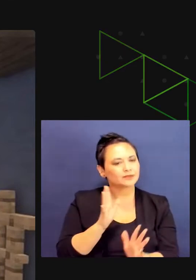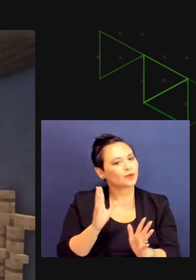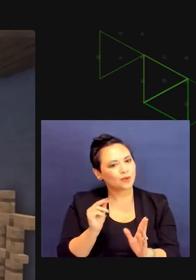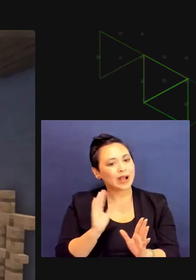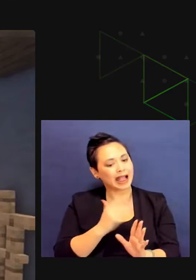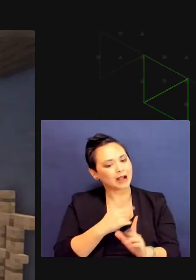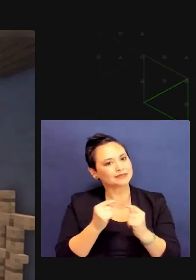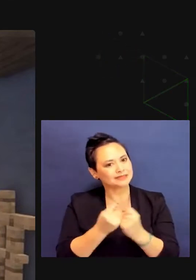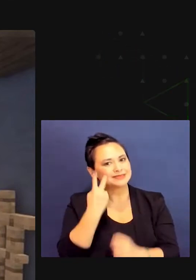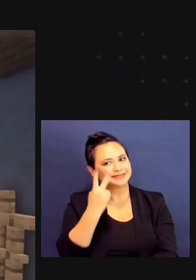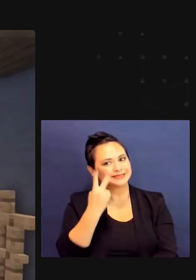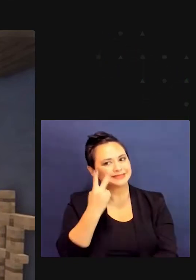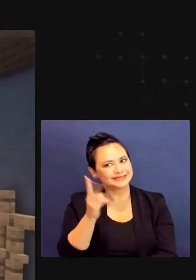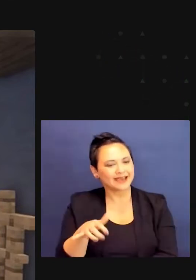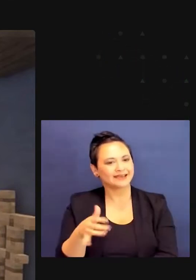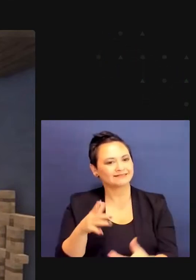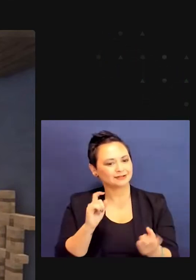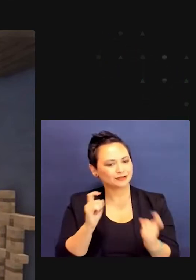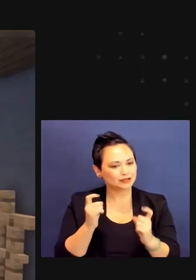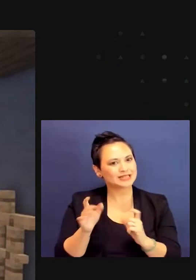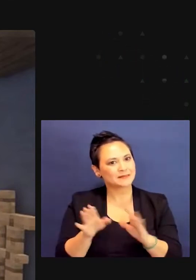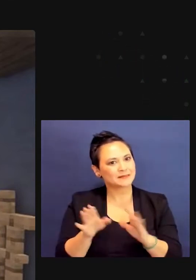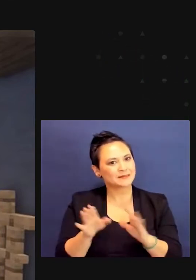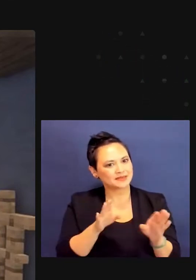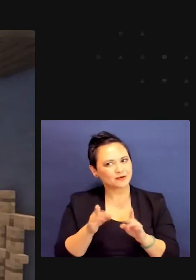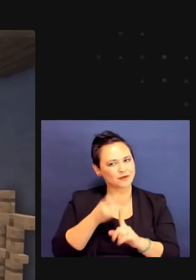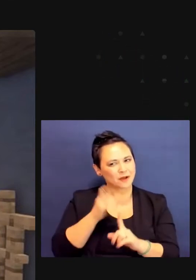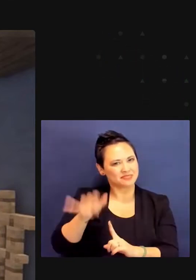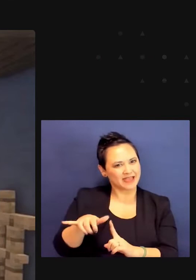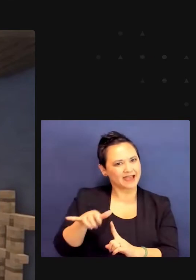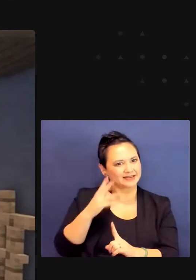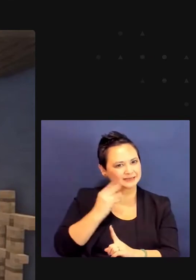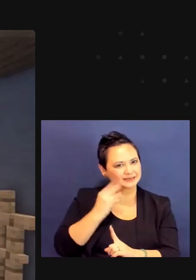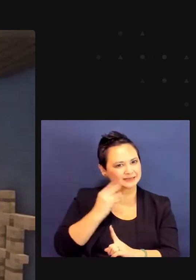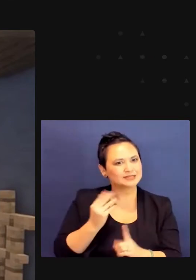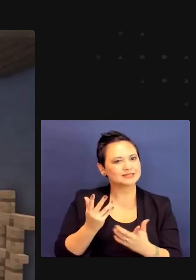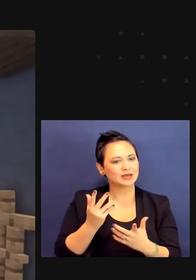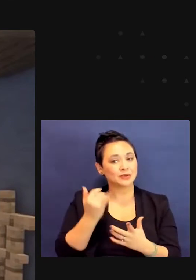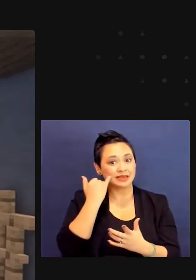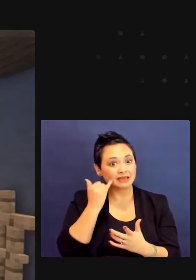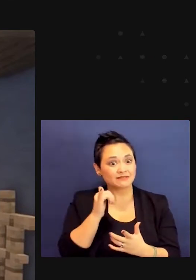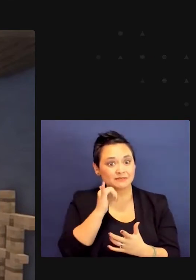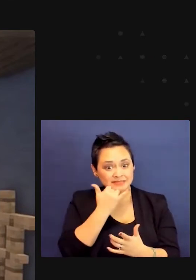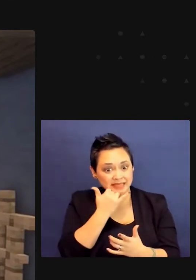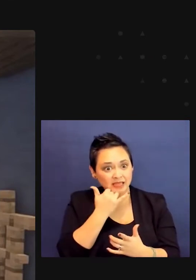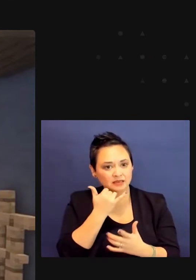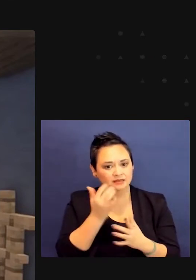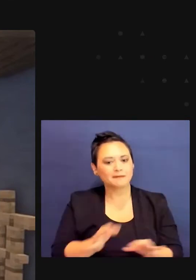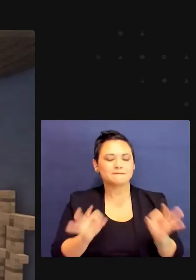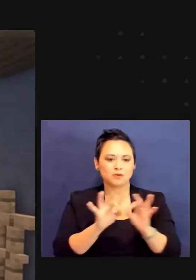So it's really important that when we make mistakes, that we own them, that we talk about our learning and that we do our best the next time.